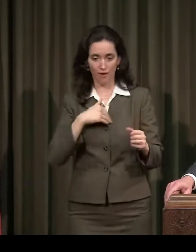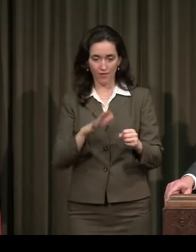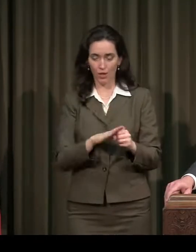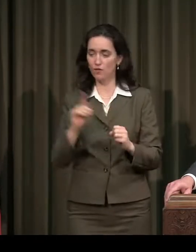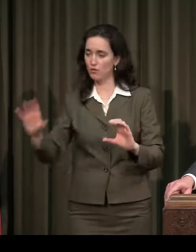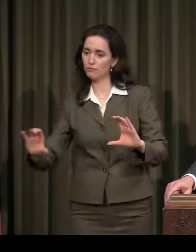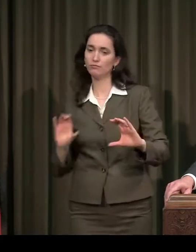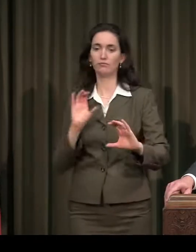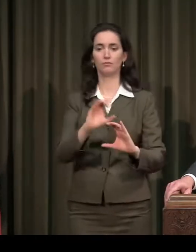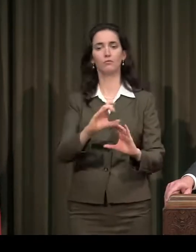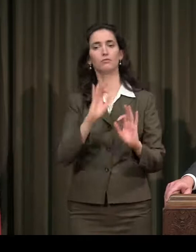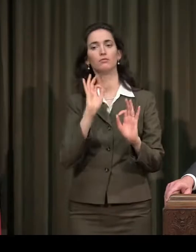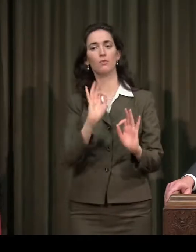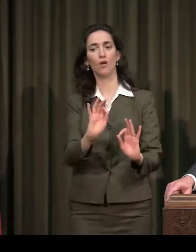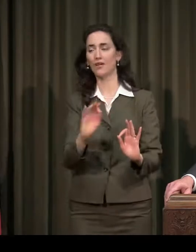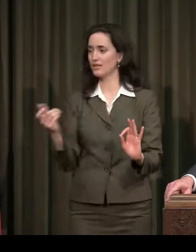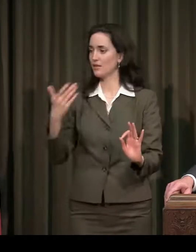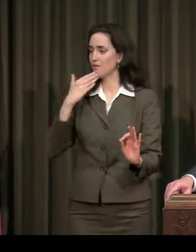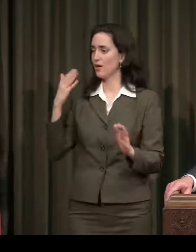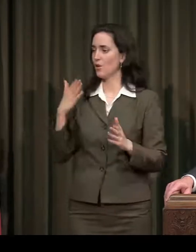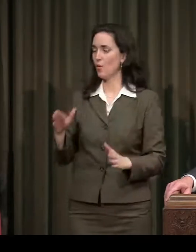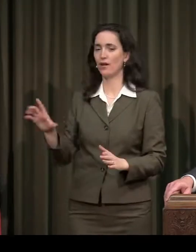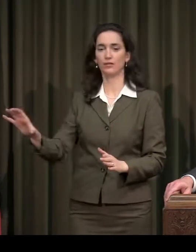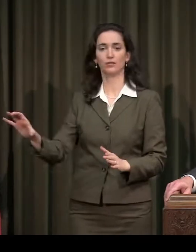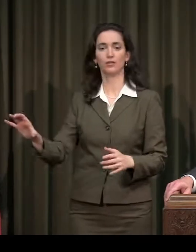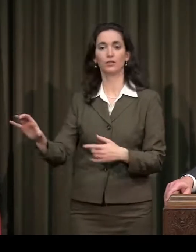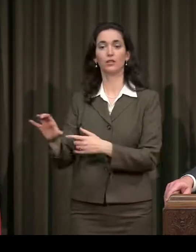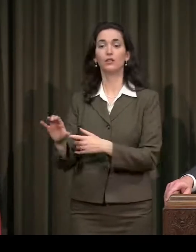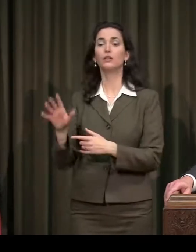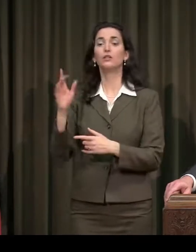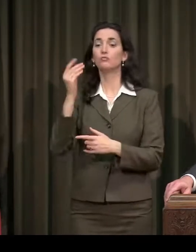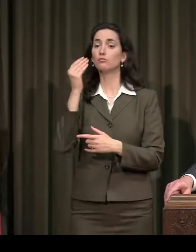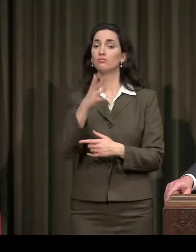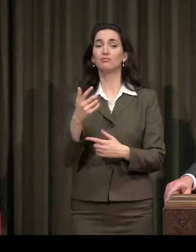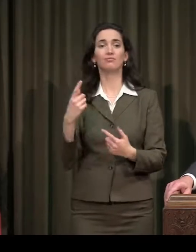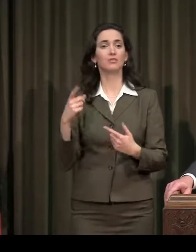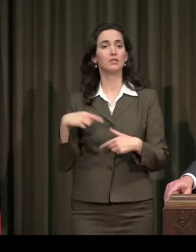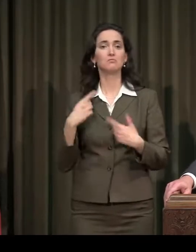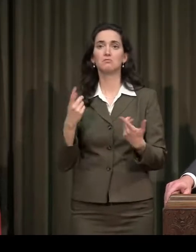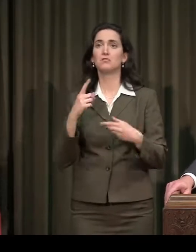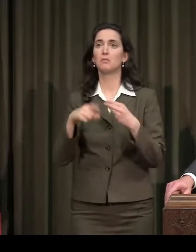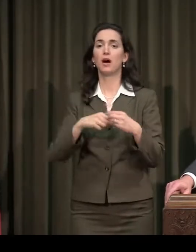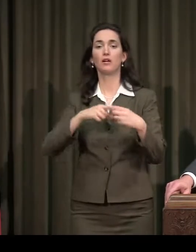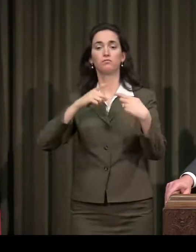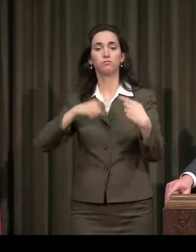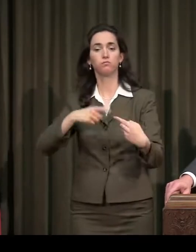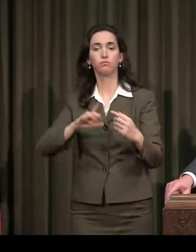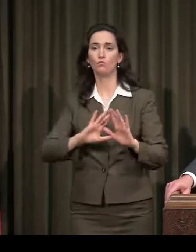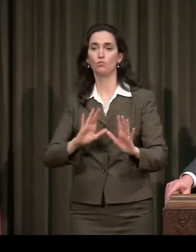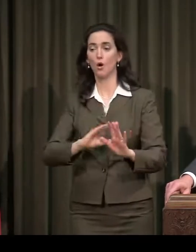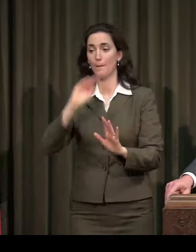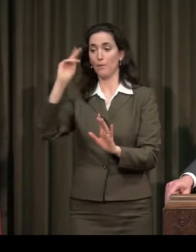it's never been contentious it's never been a political thing has never been a